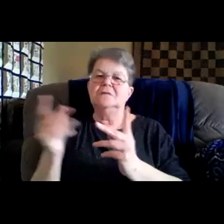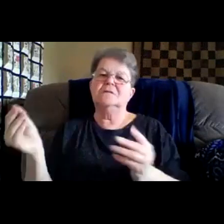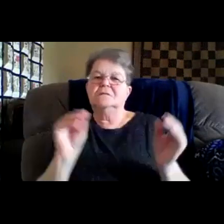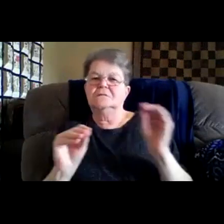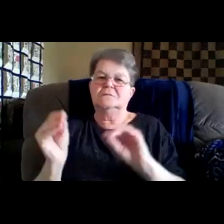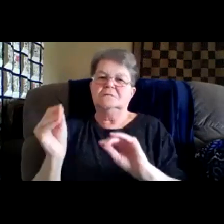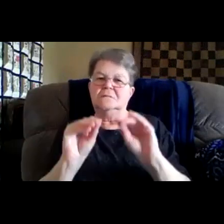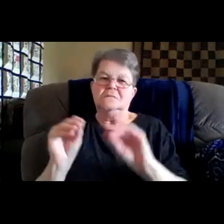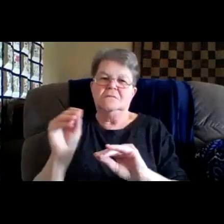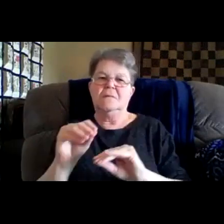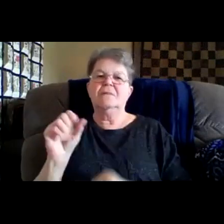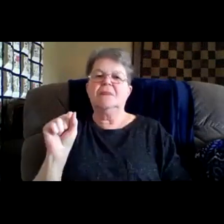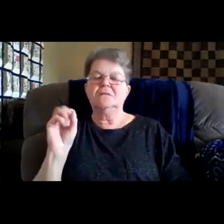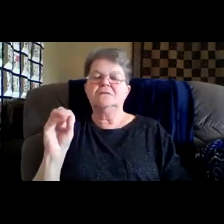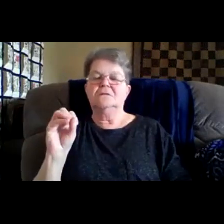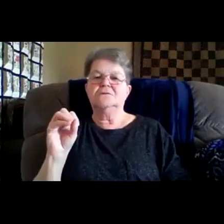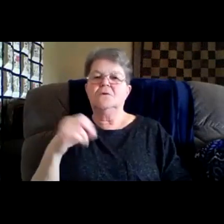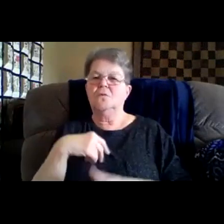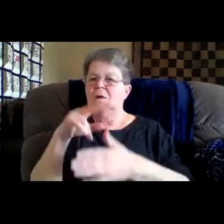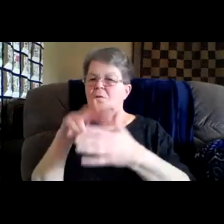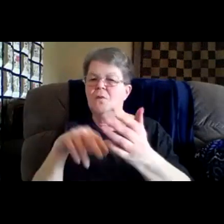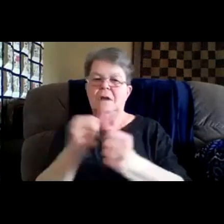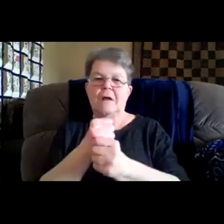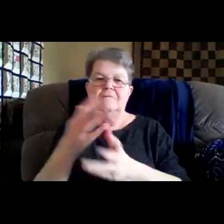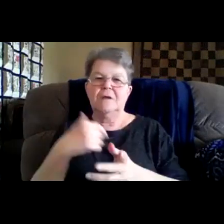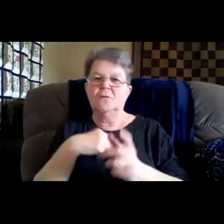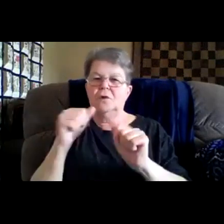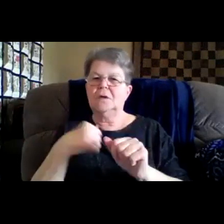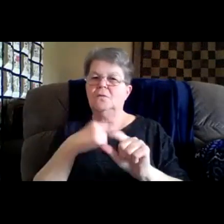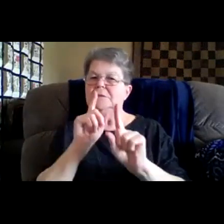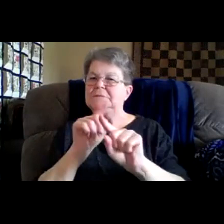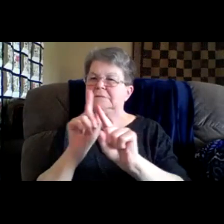So we read everything we could. We attended every session we could,